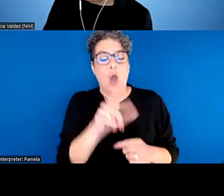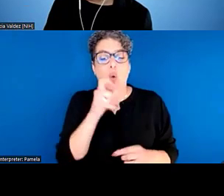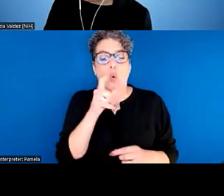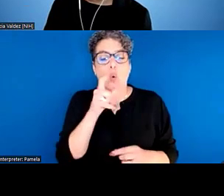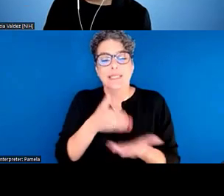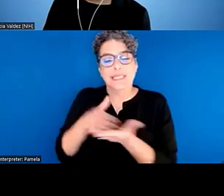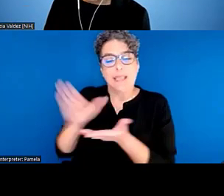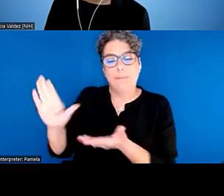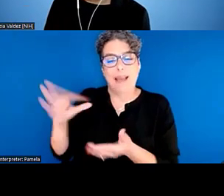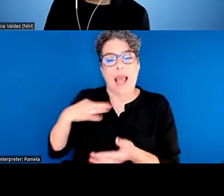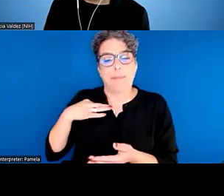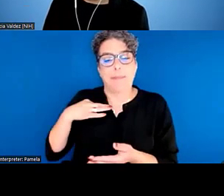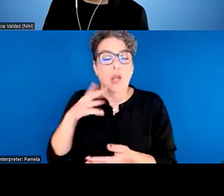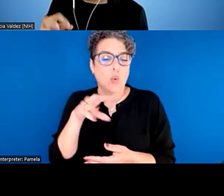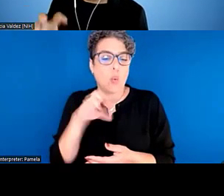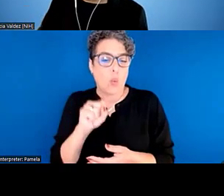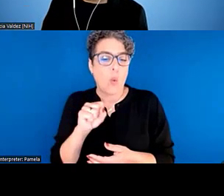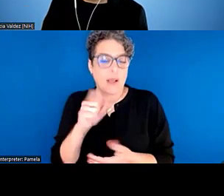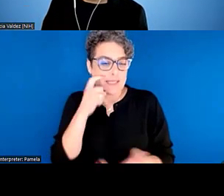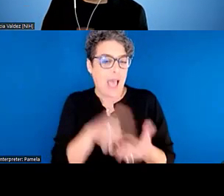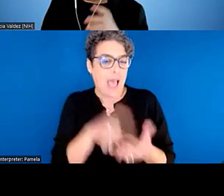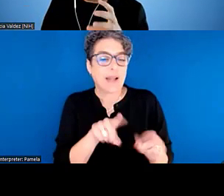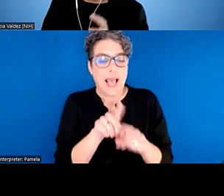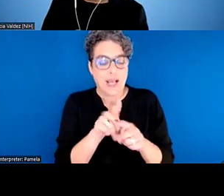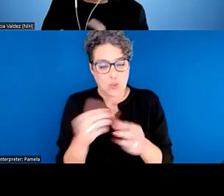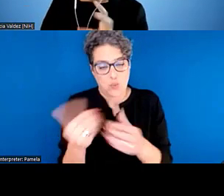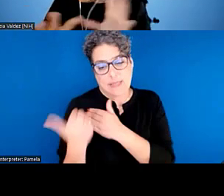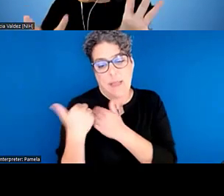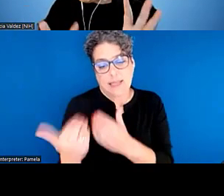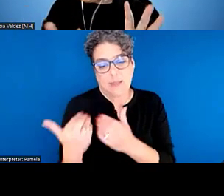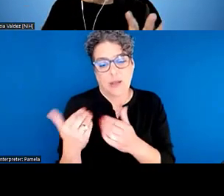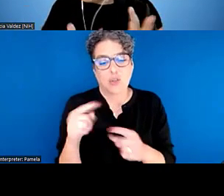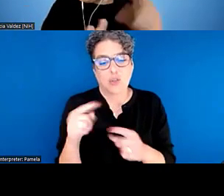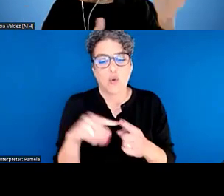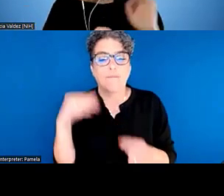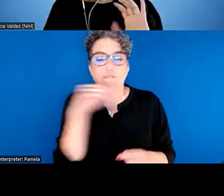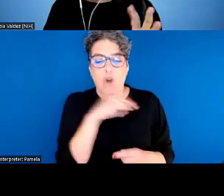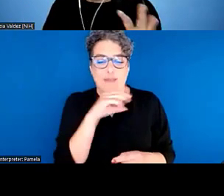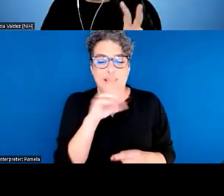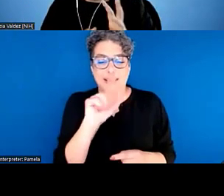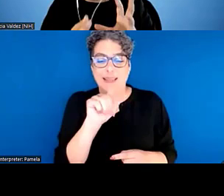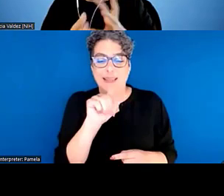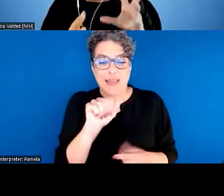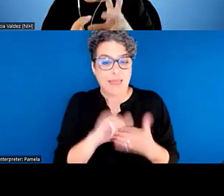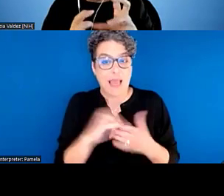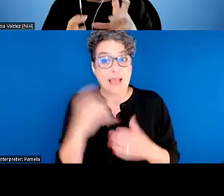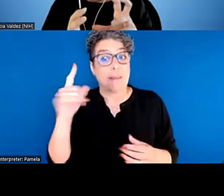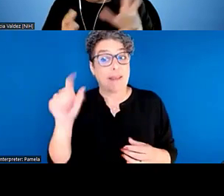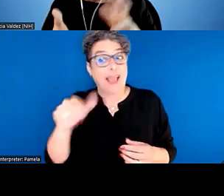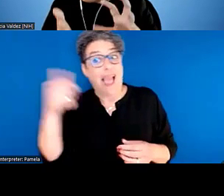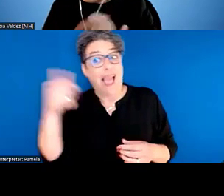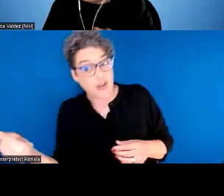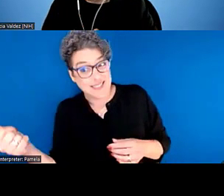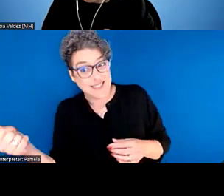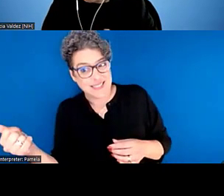was held responsible for the falsified data that someone else put .. had falsified, I guess,